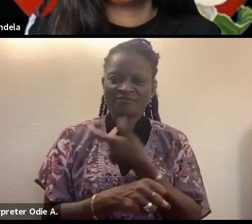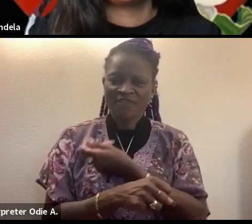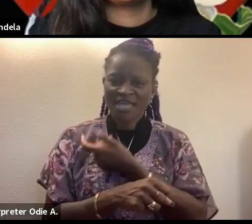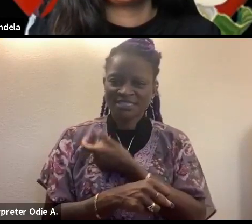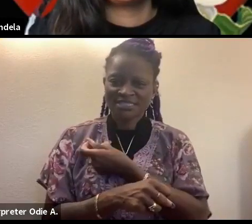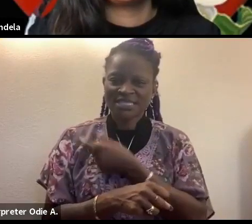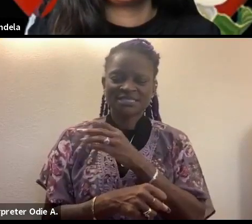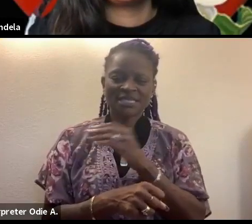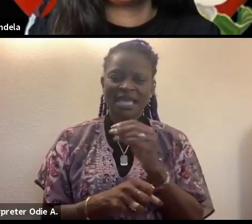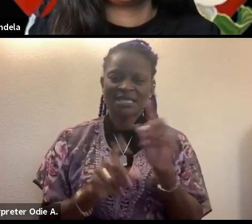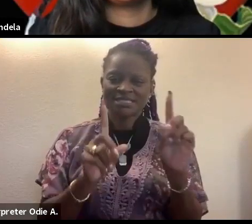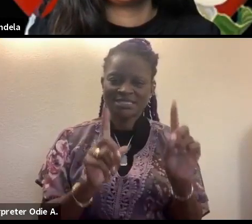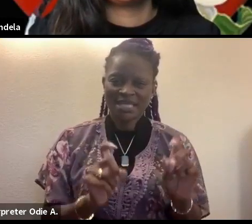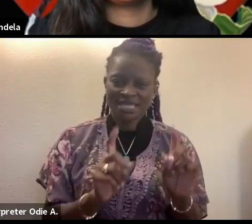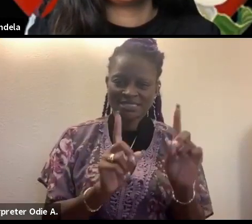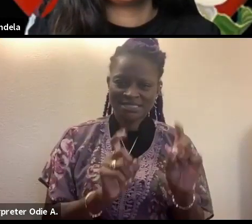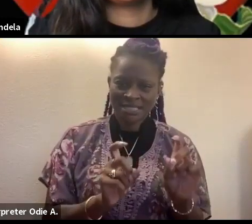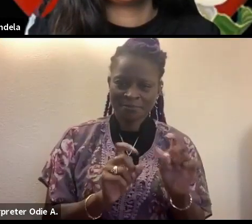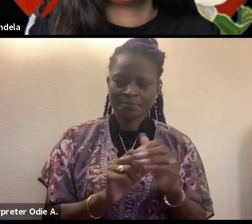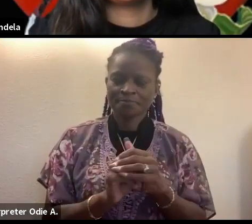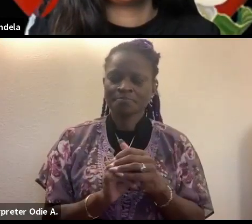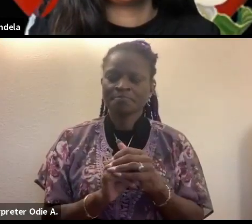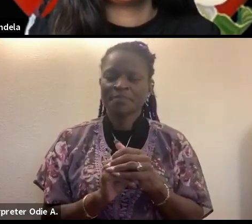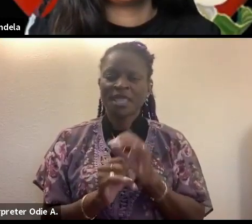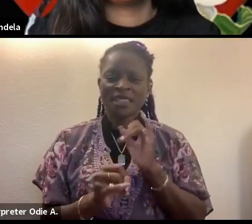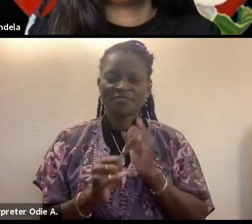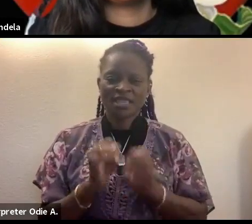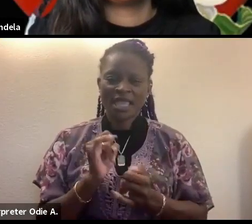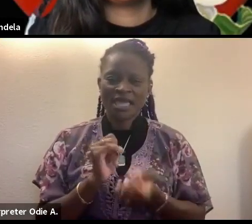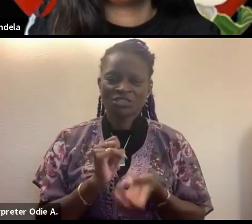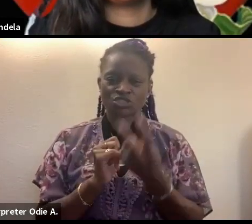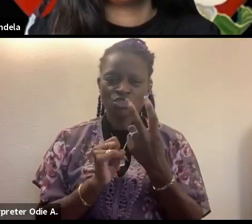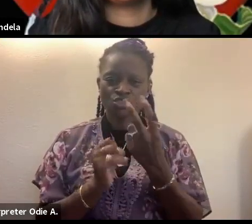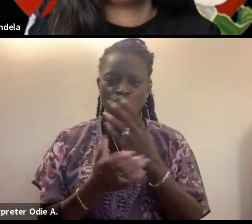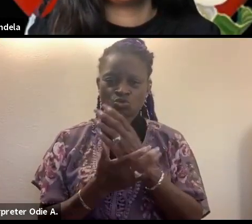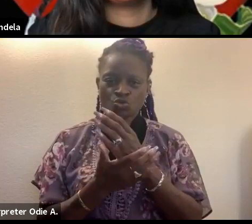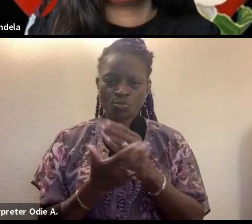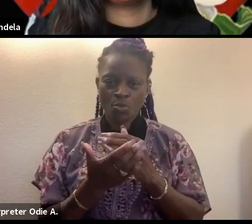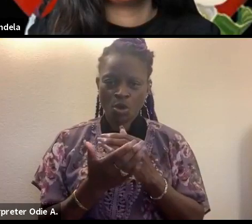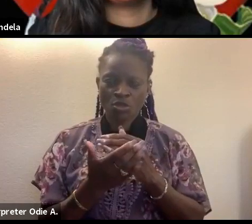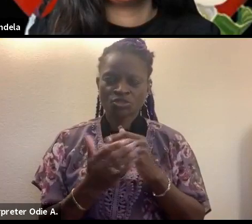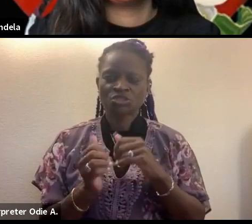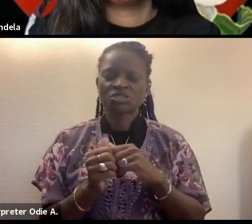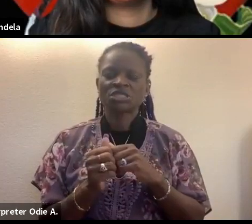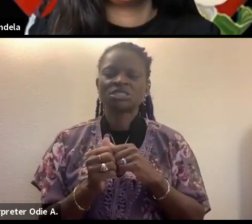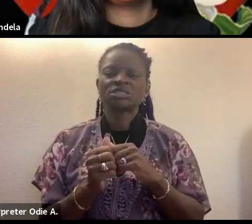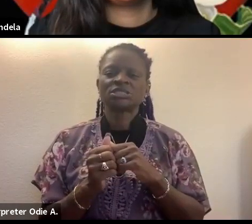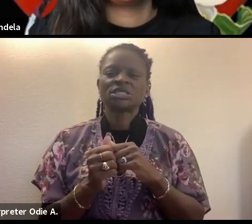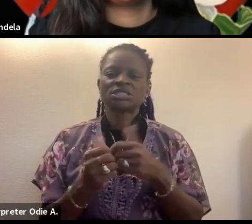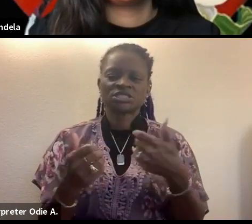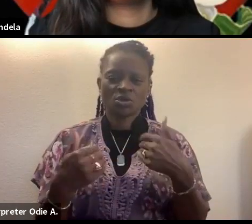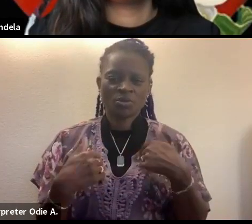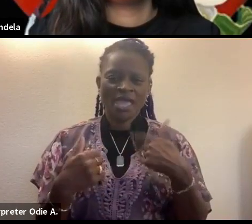The last two parts I'll go through pretty quickly. Emergency Financial Assistance has some eligibility components on our website.